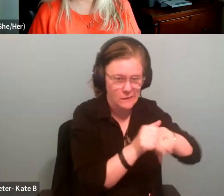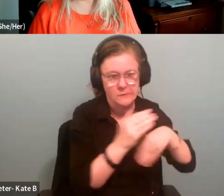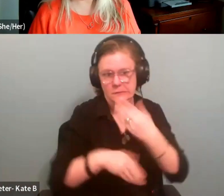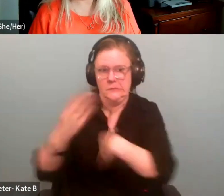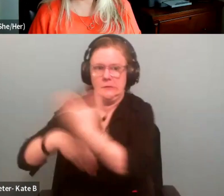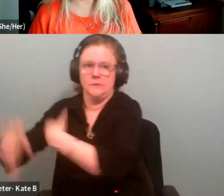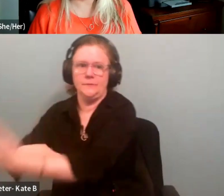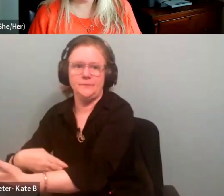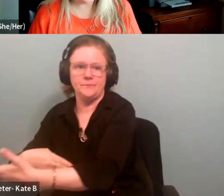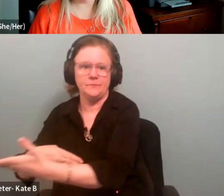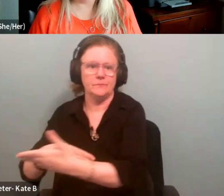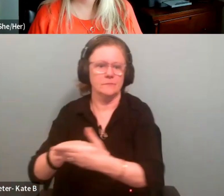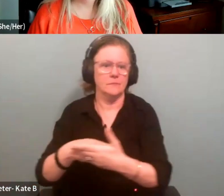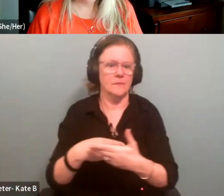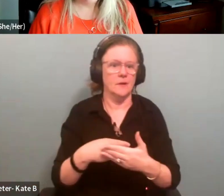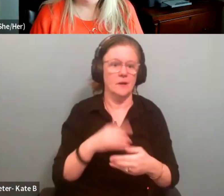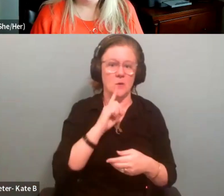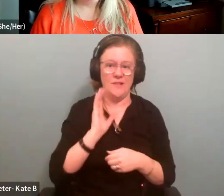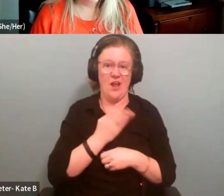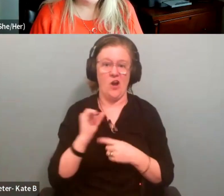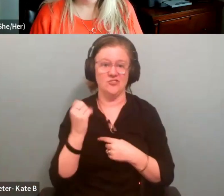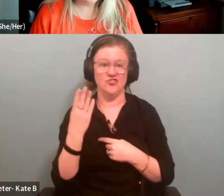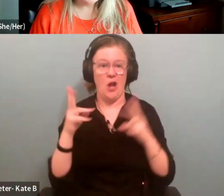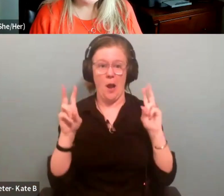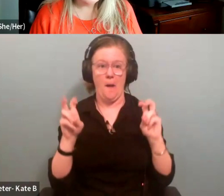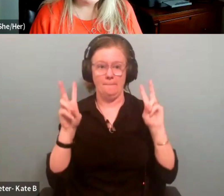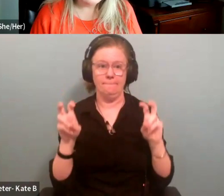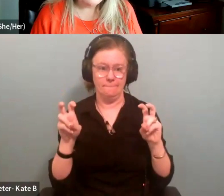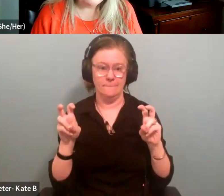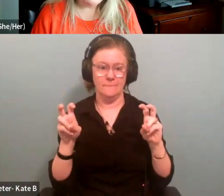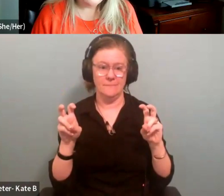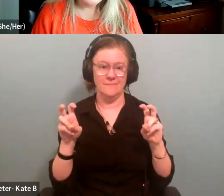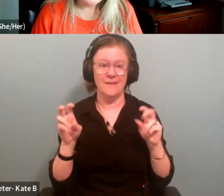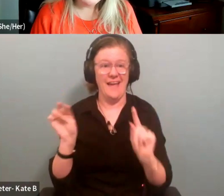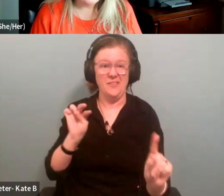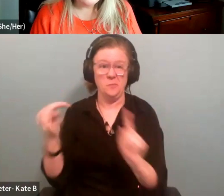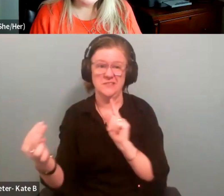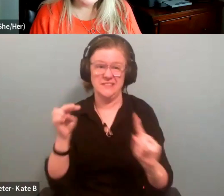of seen as our job. And it really changes the perspective. I don't know, Toni, what do you